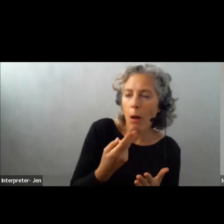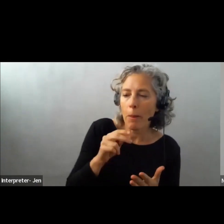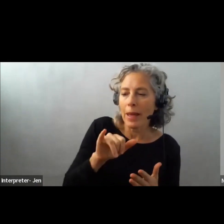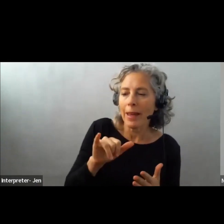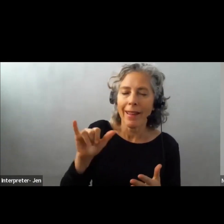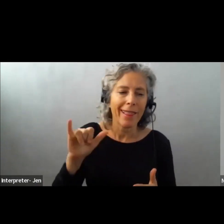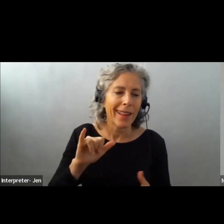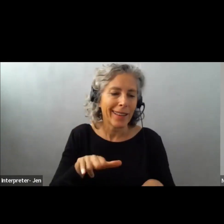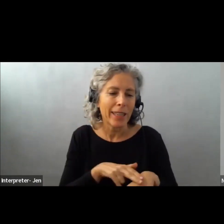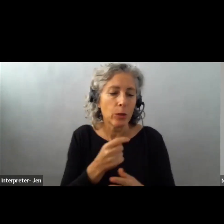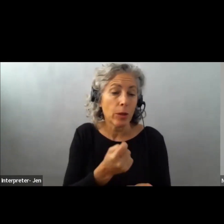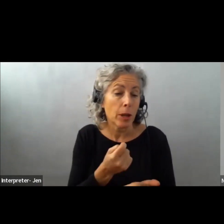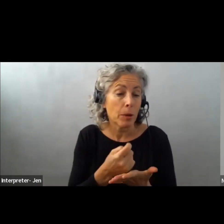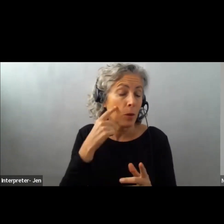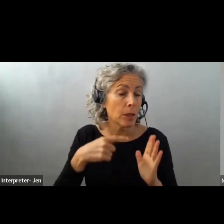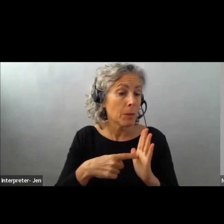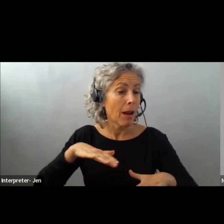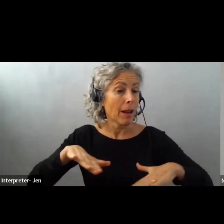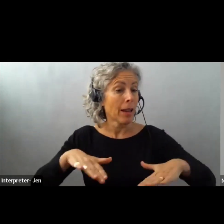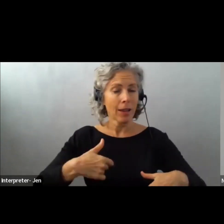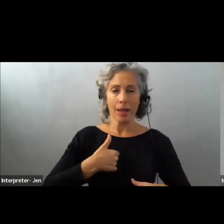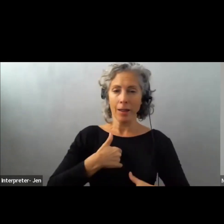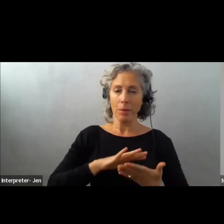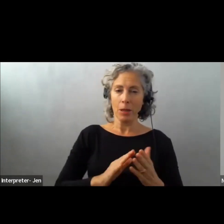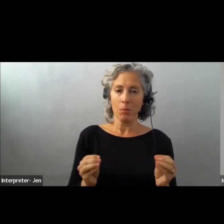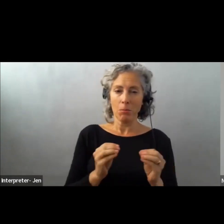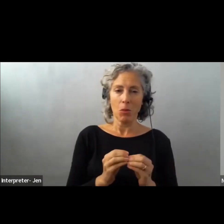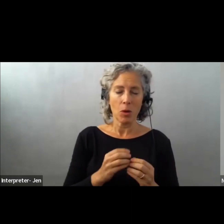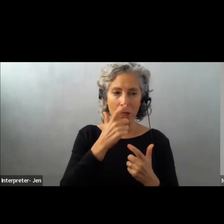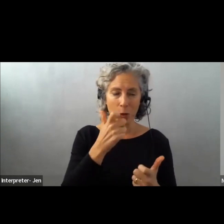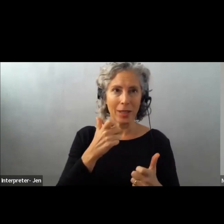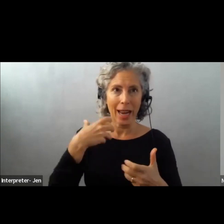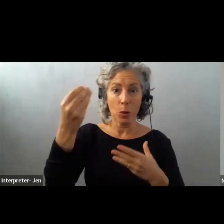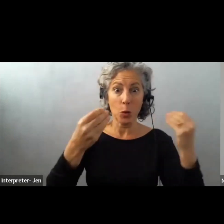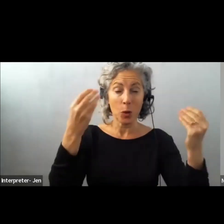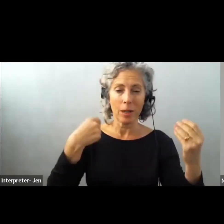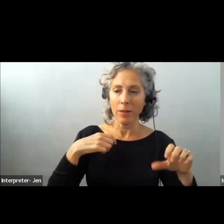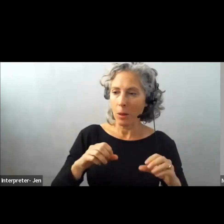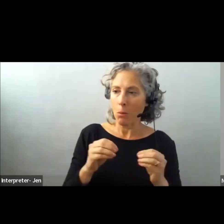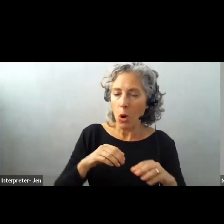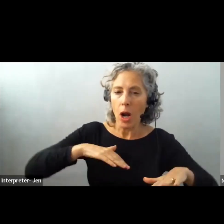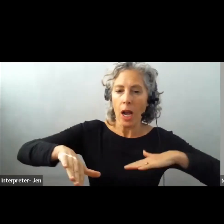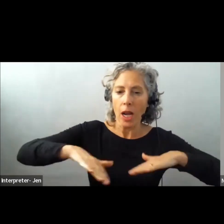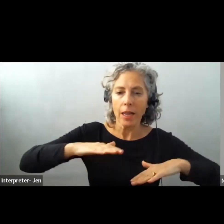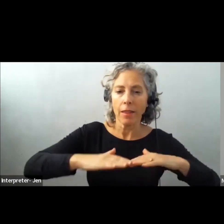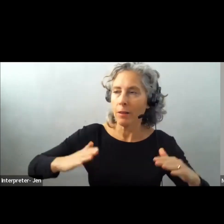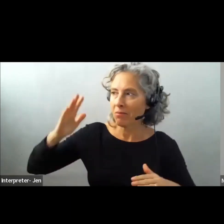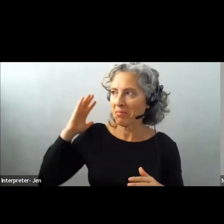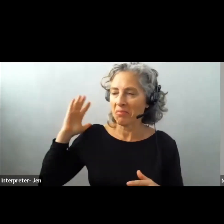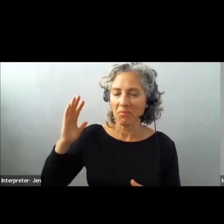someone who has become a bigger fan of the outdoors, I've done more hiking in the past year than at any other time. from a